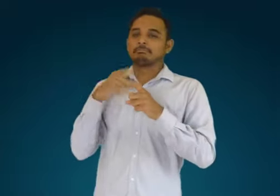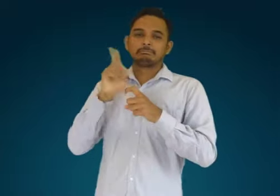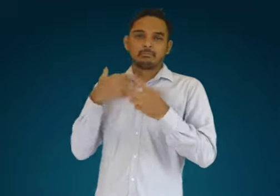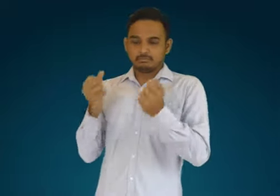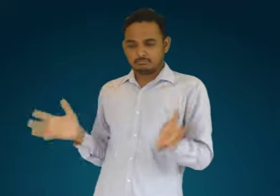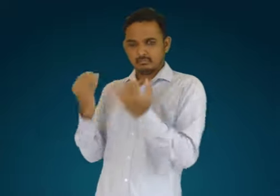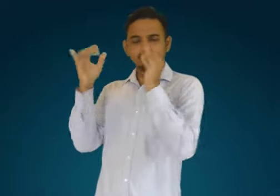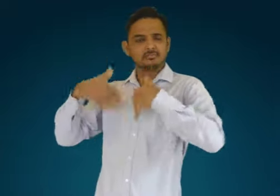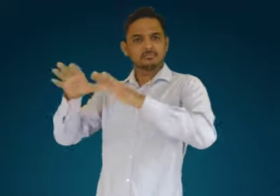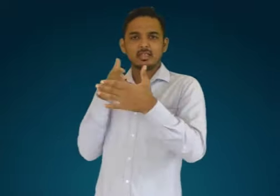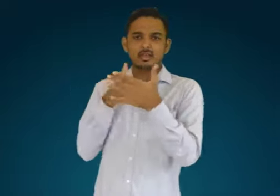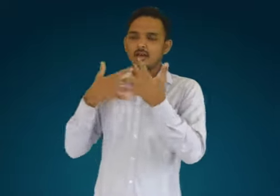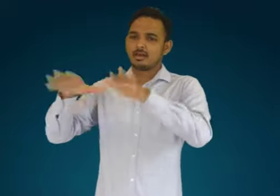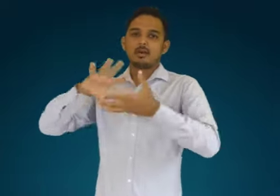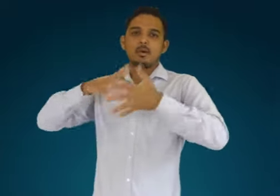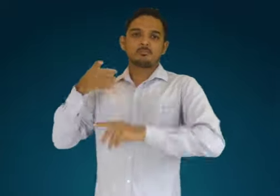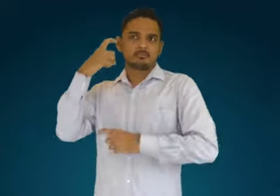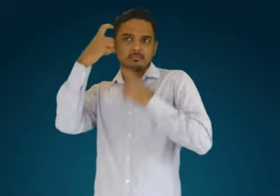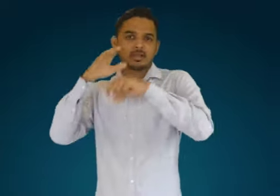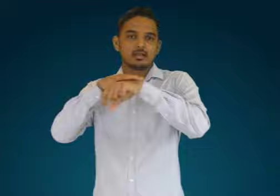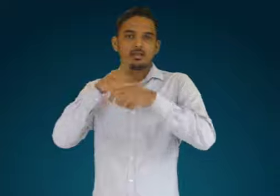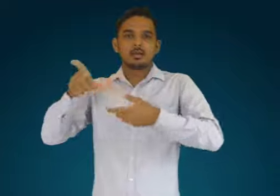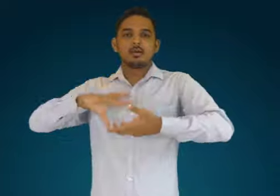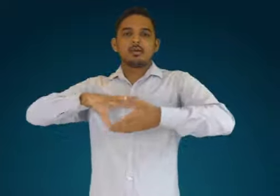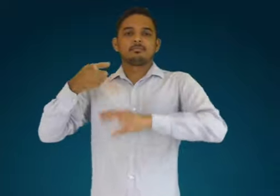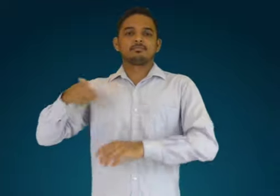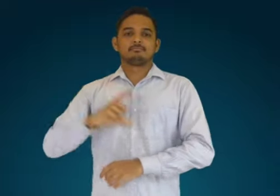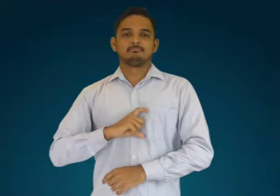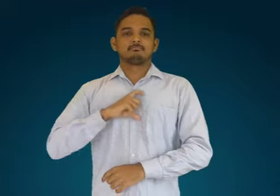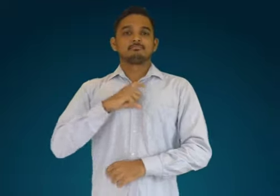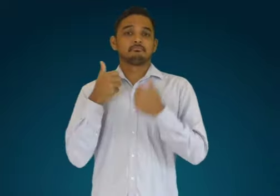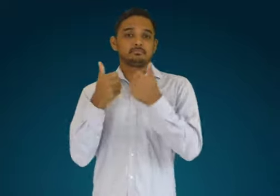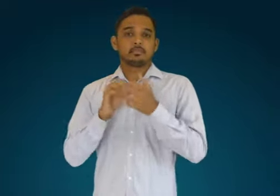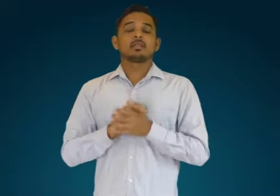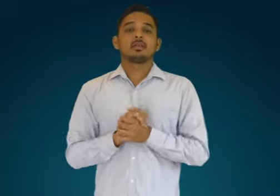and make mistakes but these mistakes help develop critical thinking skills